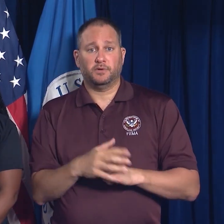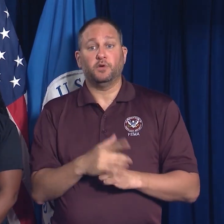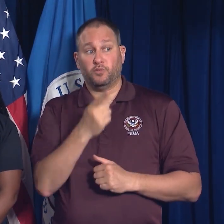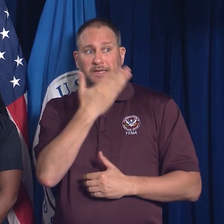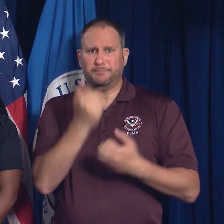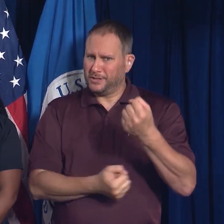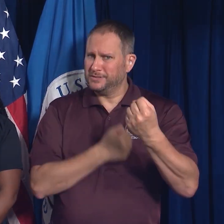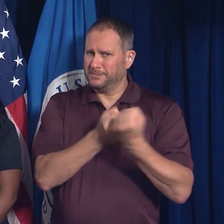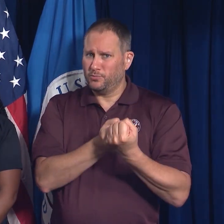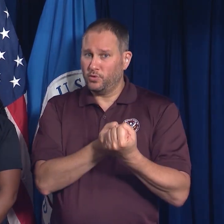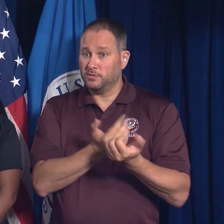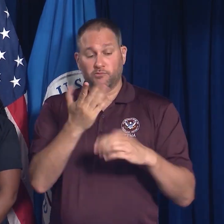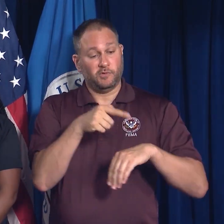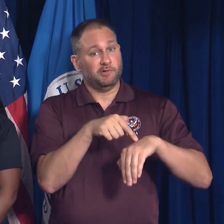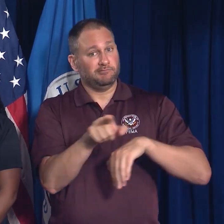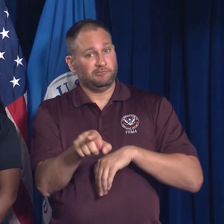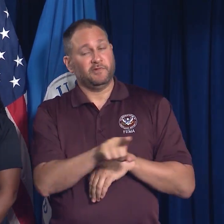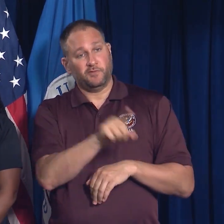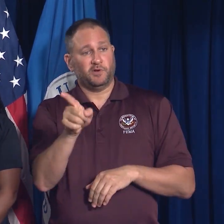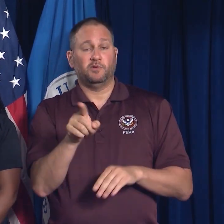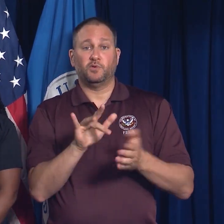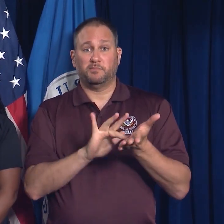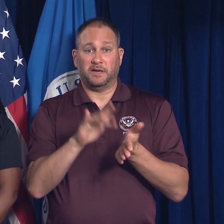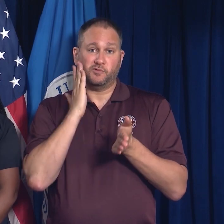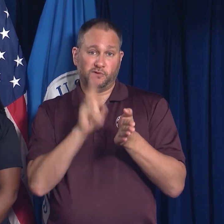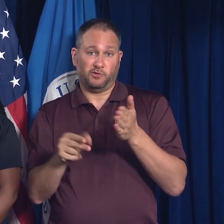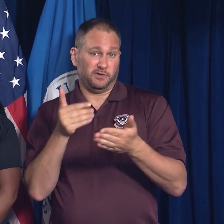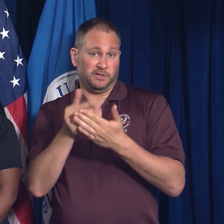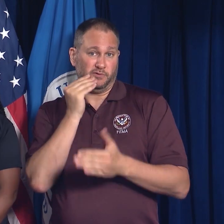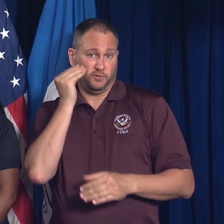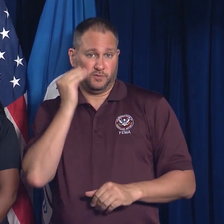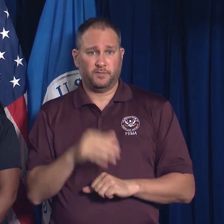so they can better support you or refer you to a medical shelter near you.